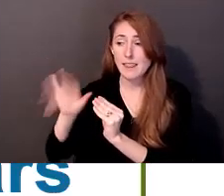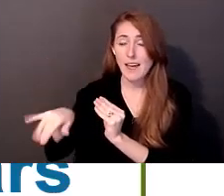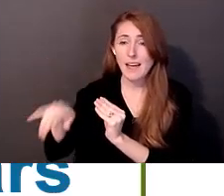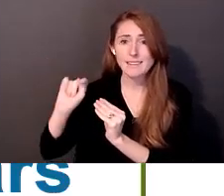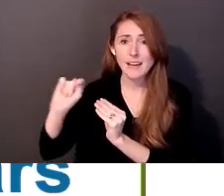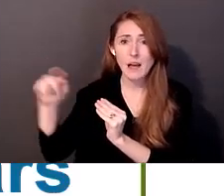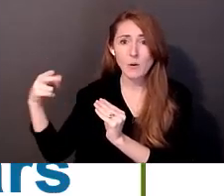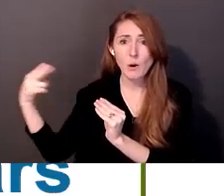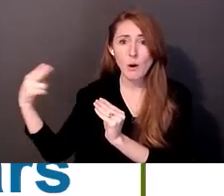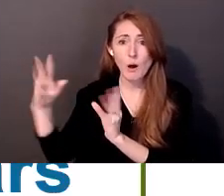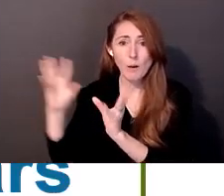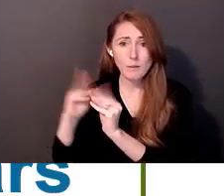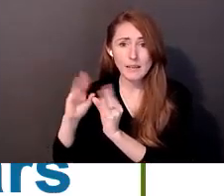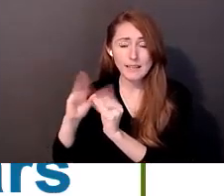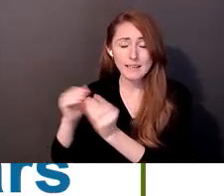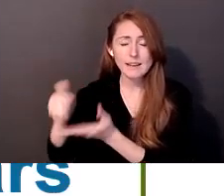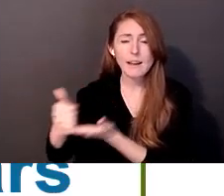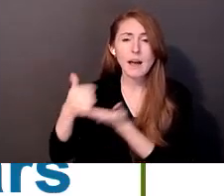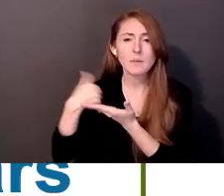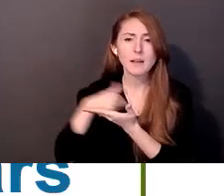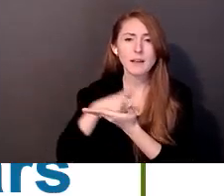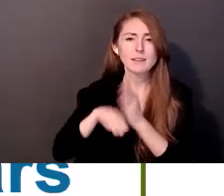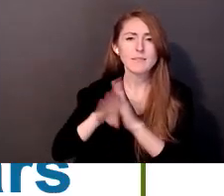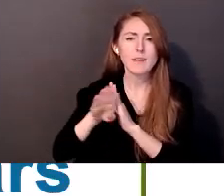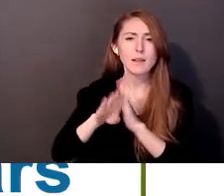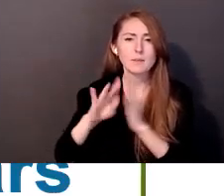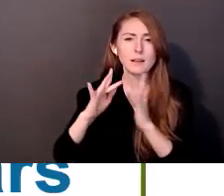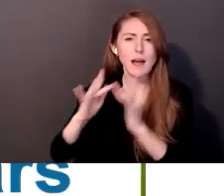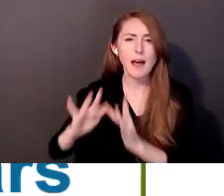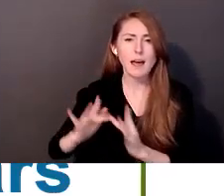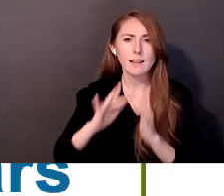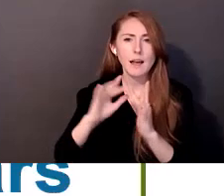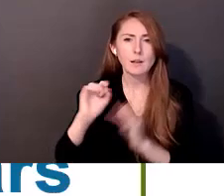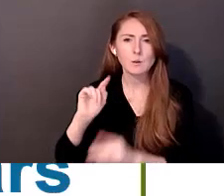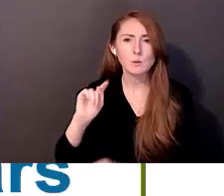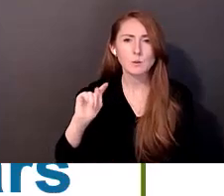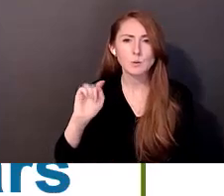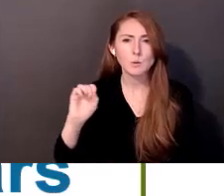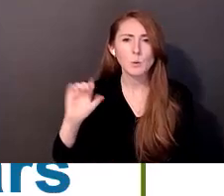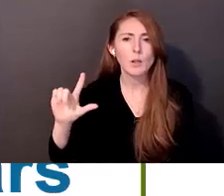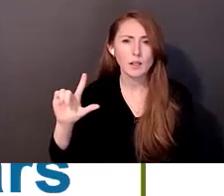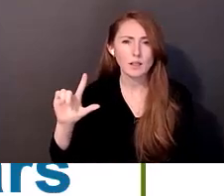That was the main outcome of the project, and I will talk about that later.